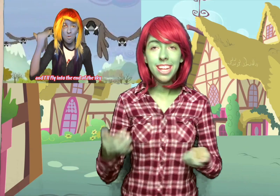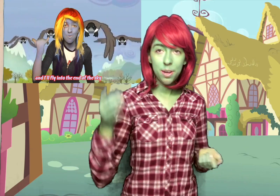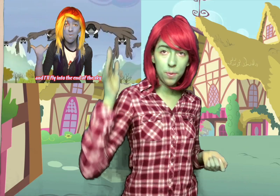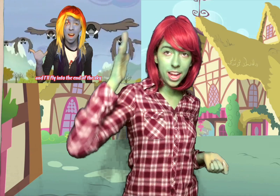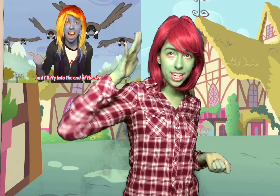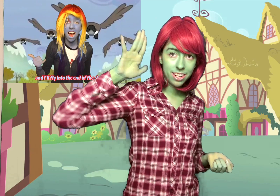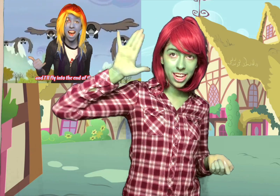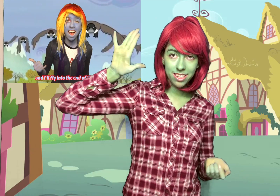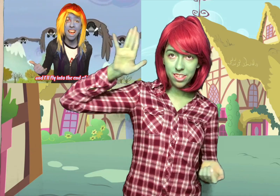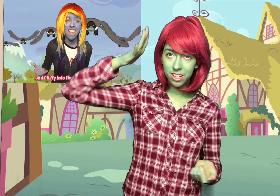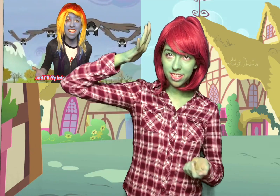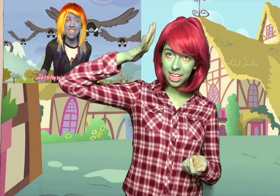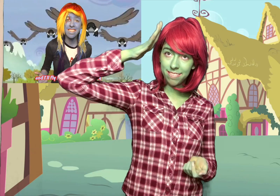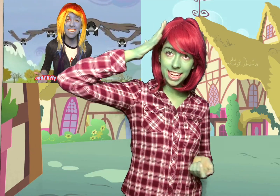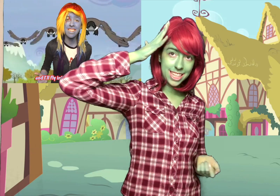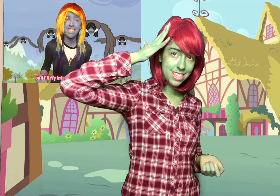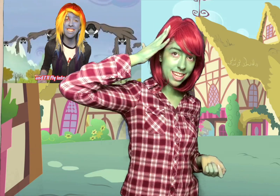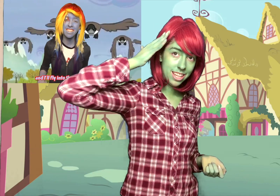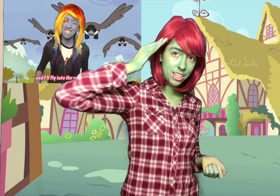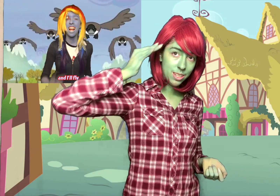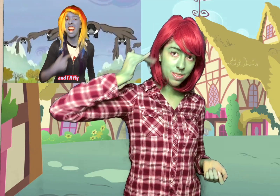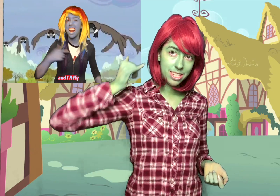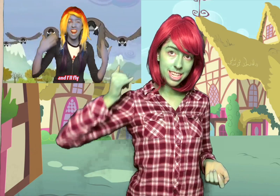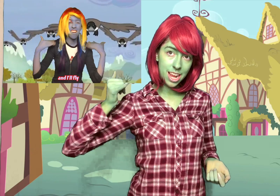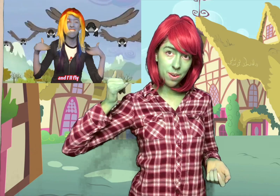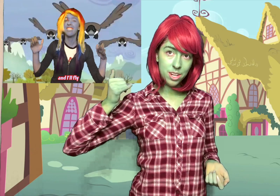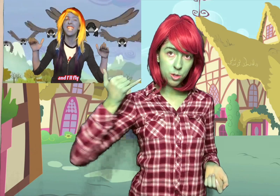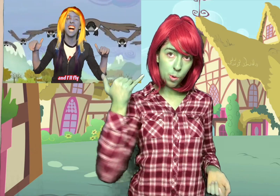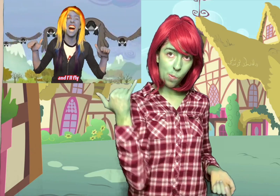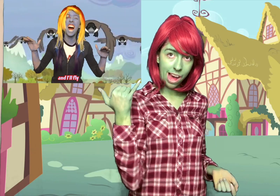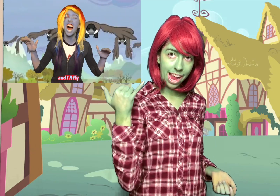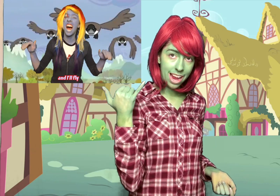and "why" your hand starts kind of like this and then goes down into a y